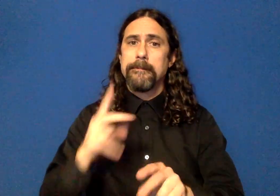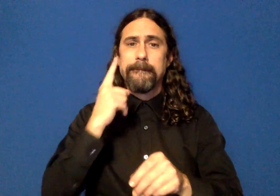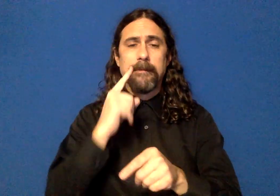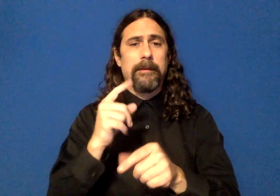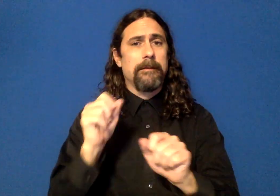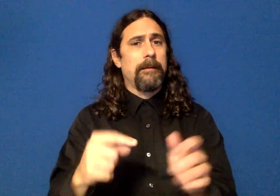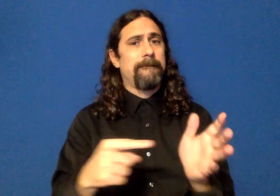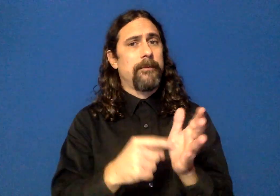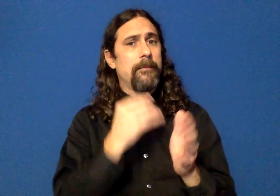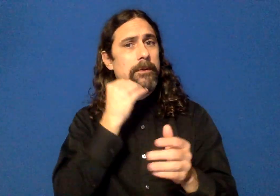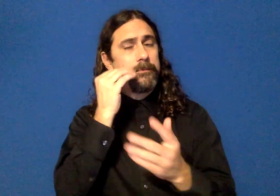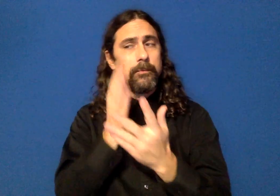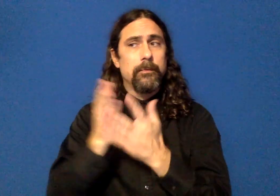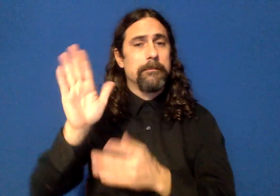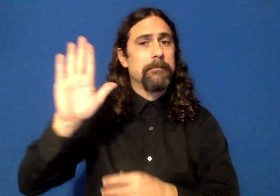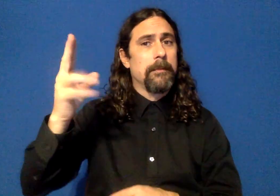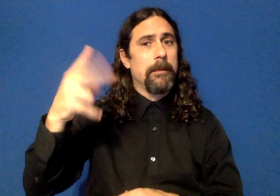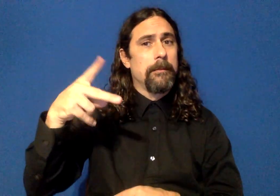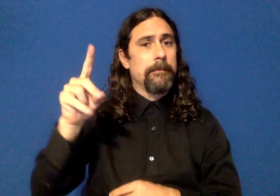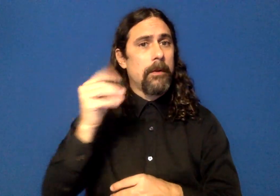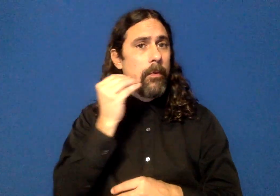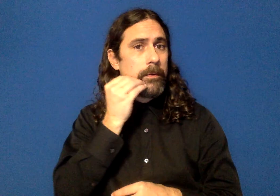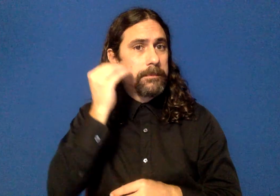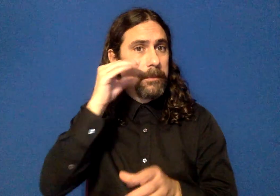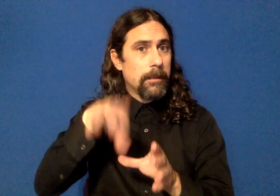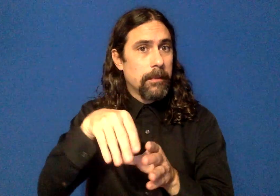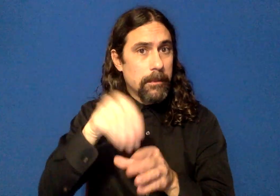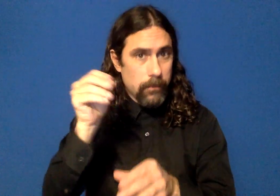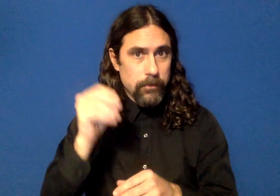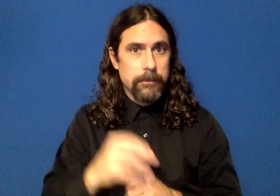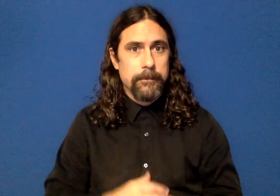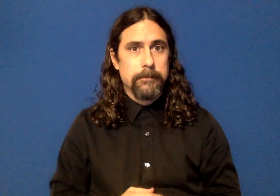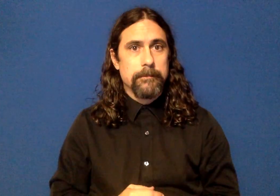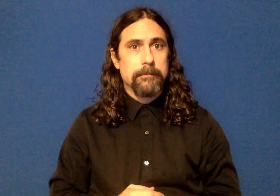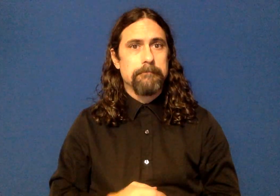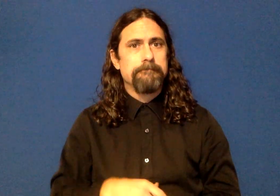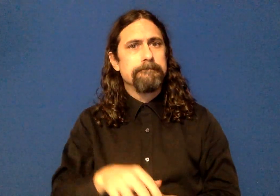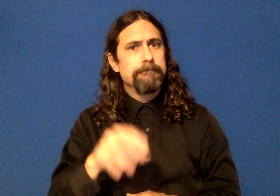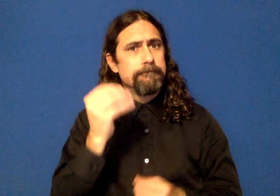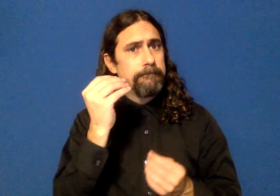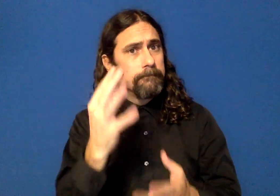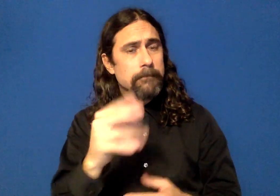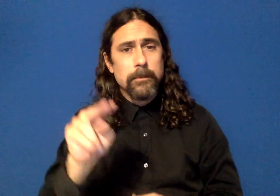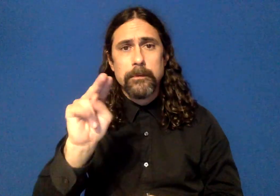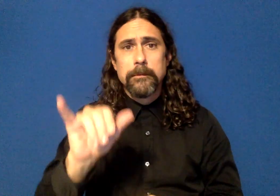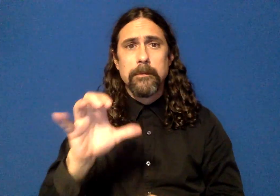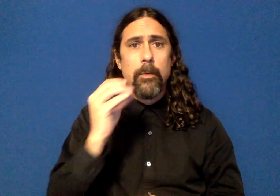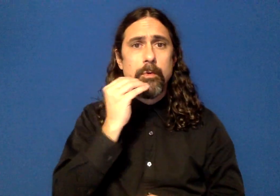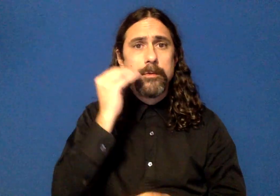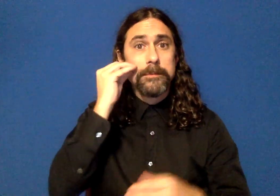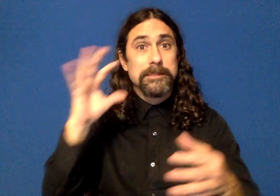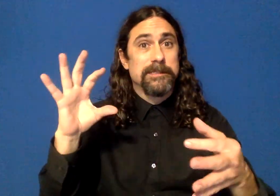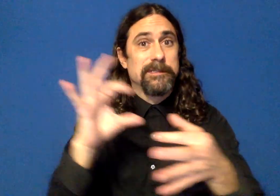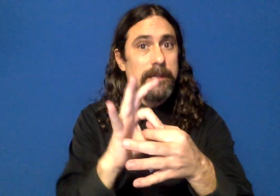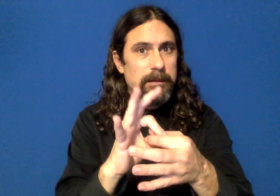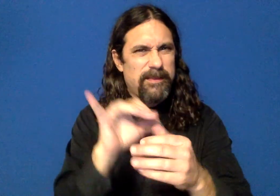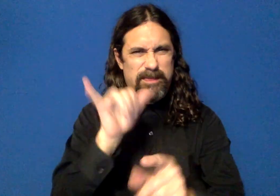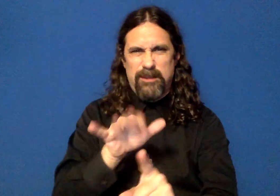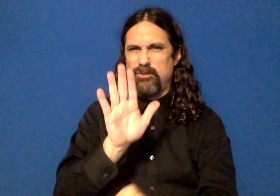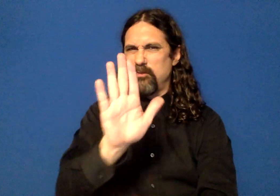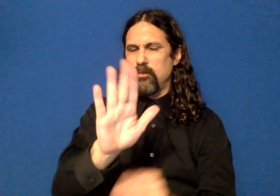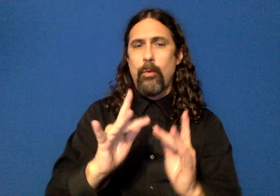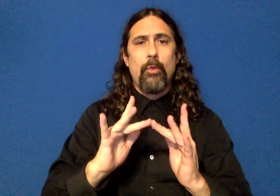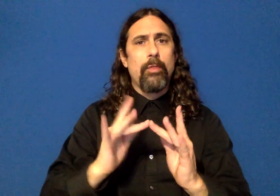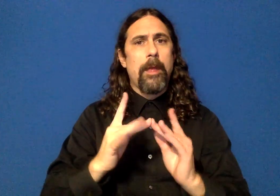NYC Housing Connect is your online portal to find and apply for affordable rental and homeownership